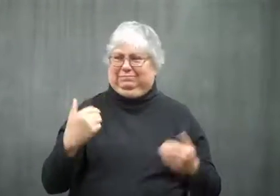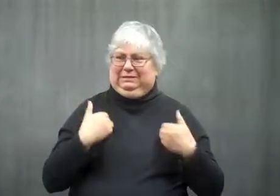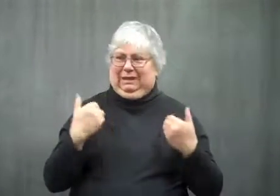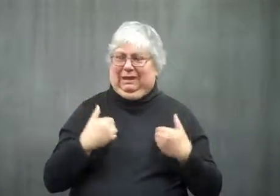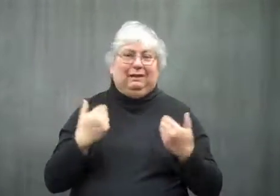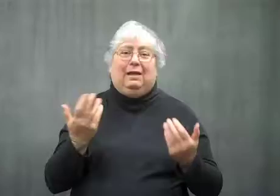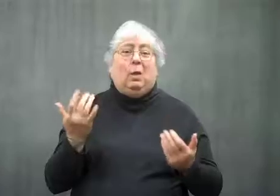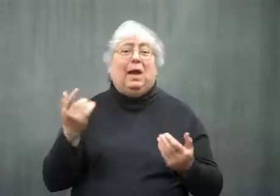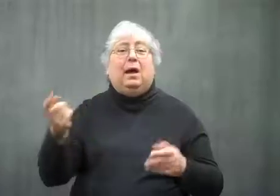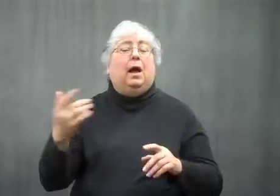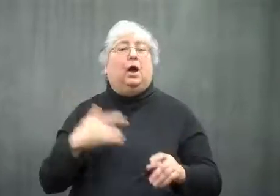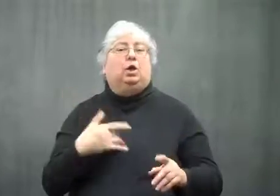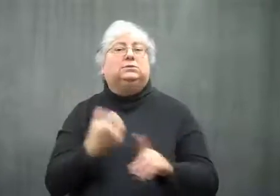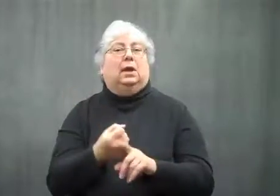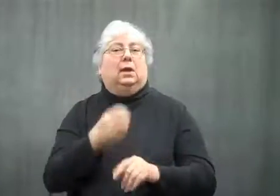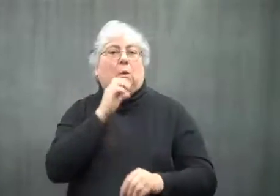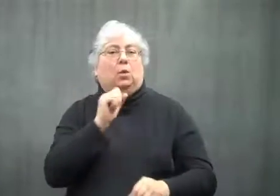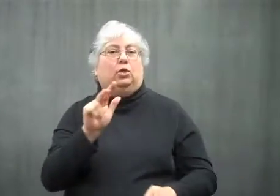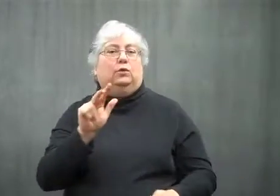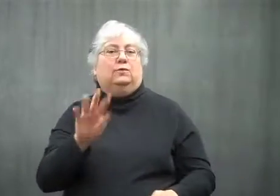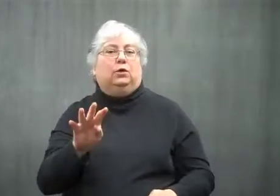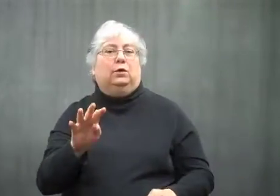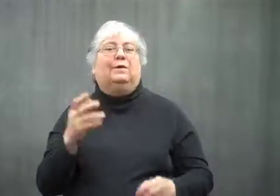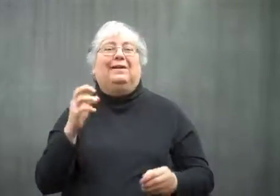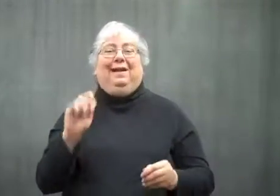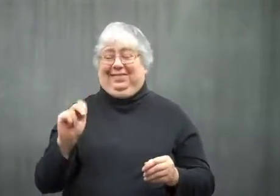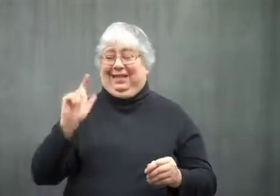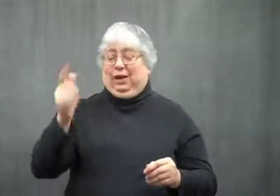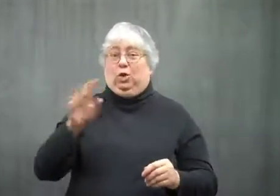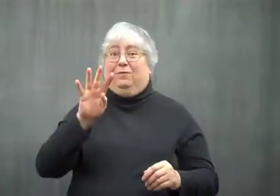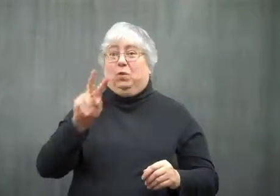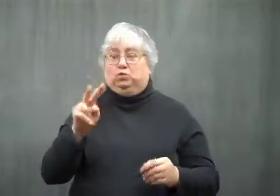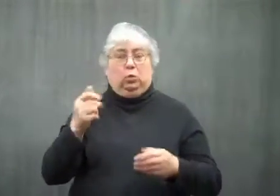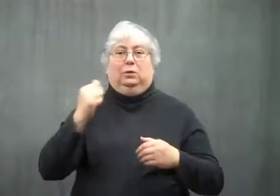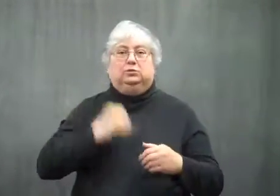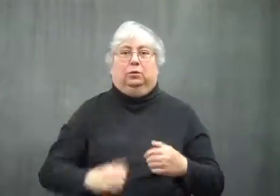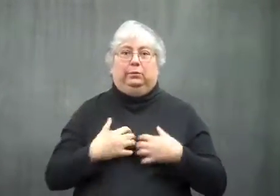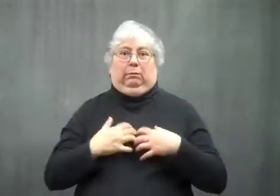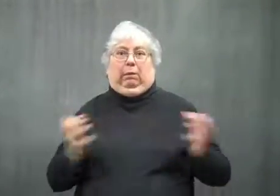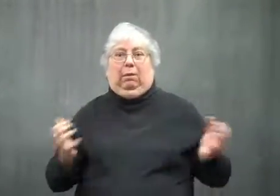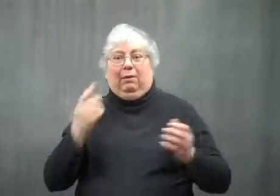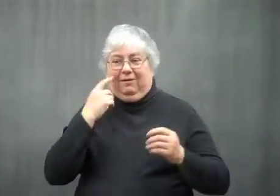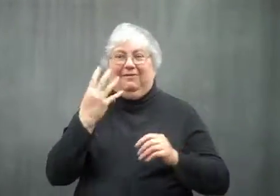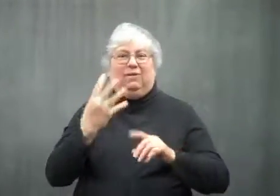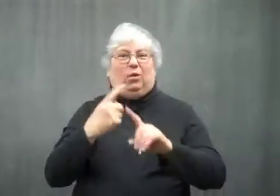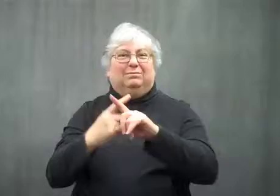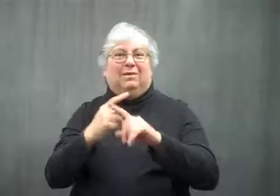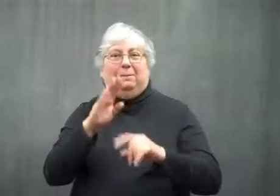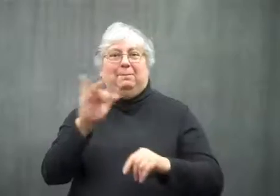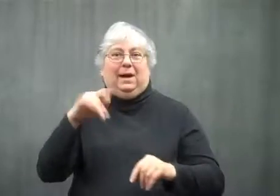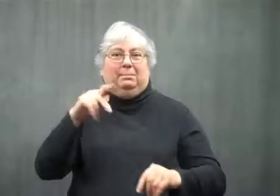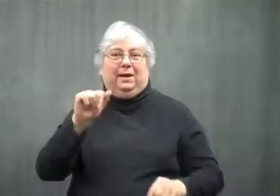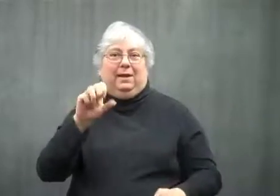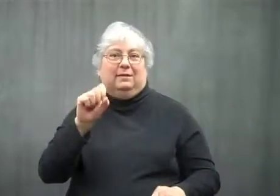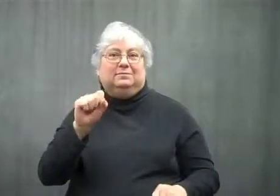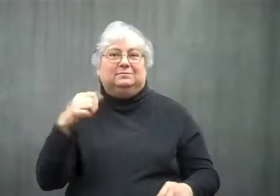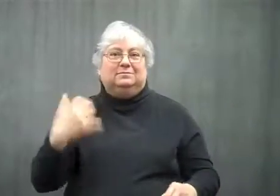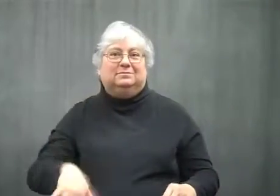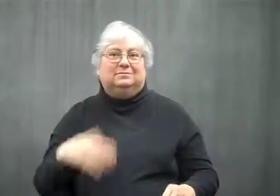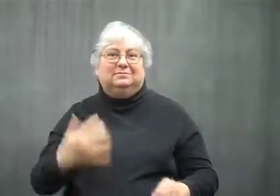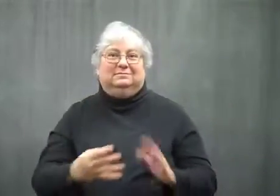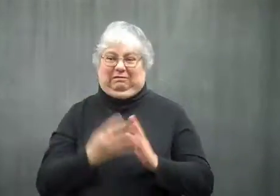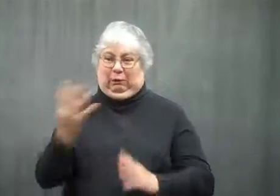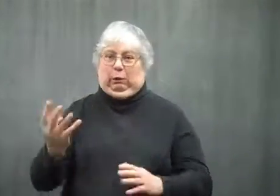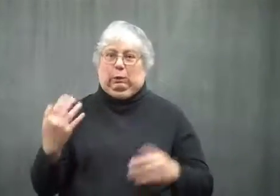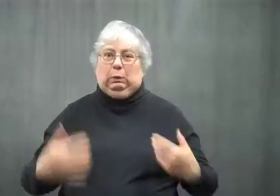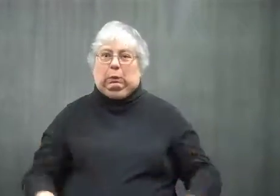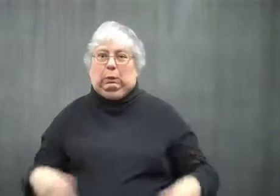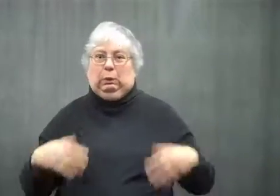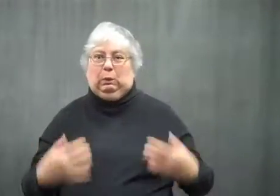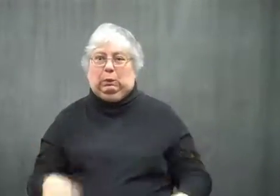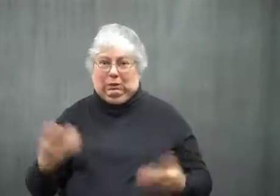He had had a heart attack when he was 34 and a quadruple bypass at 42.